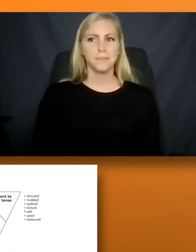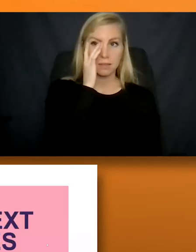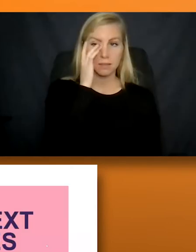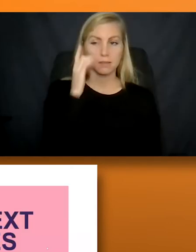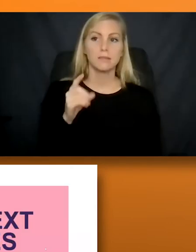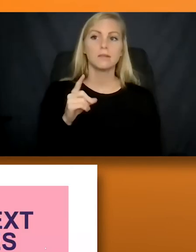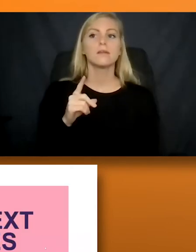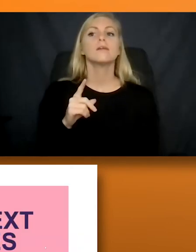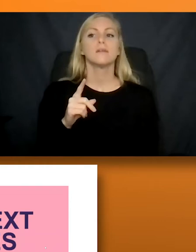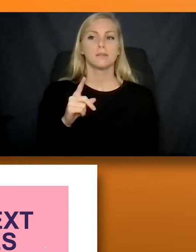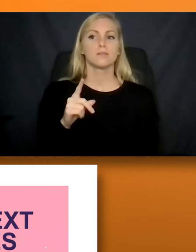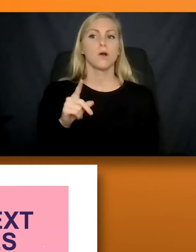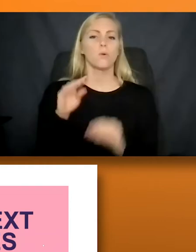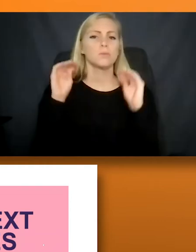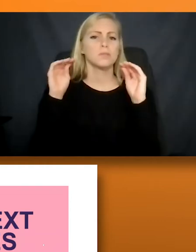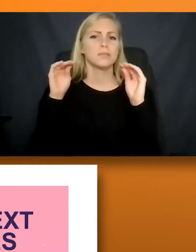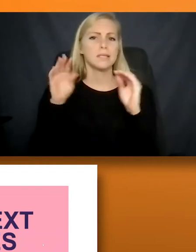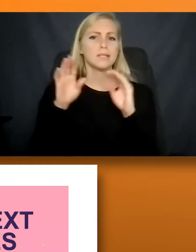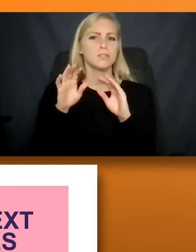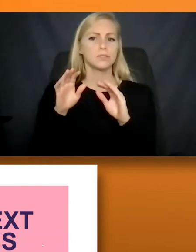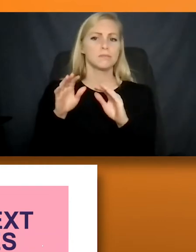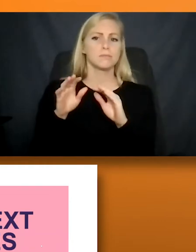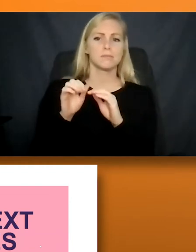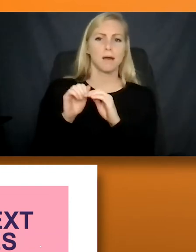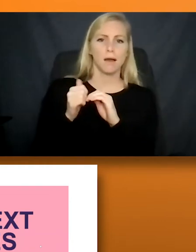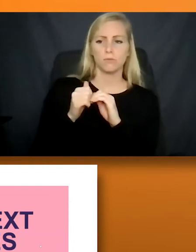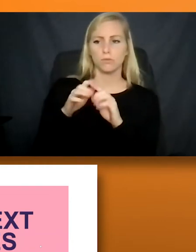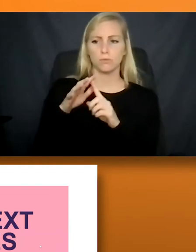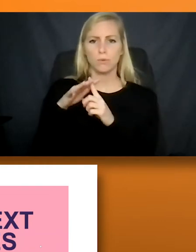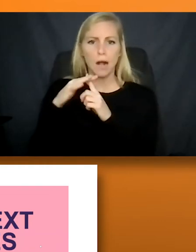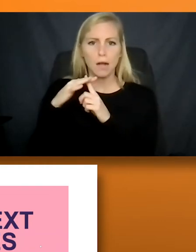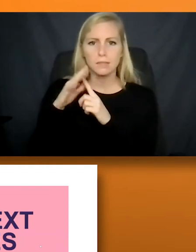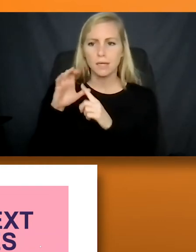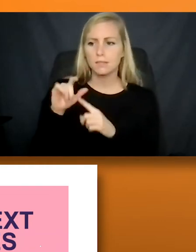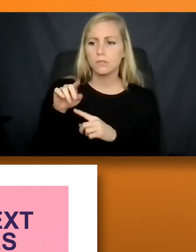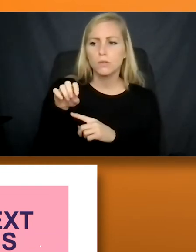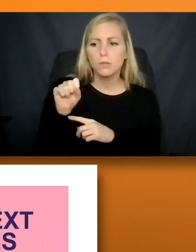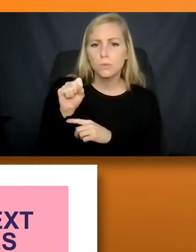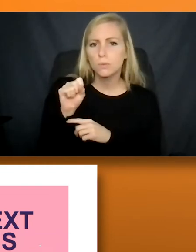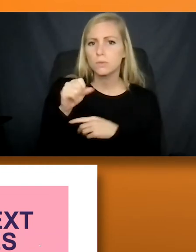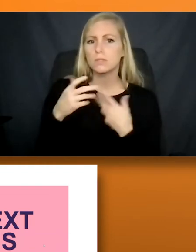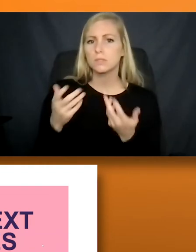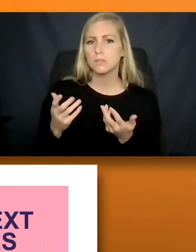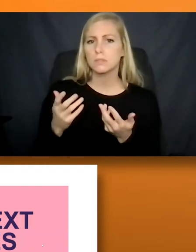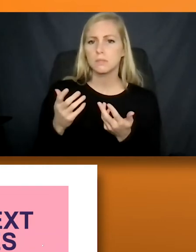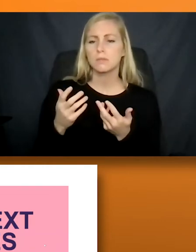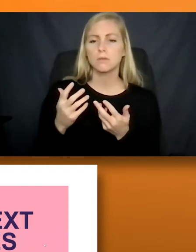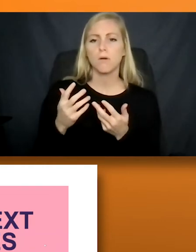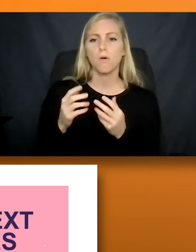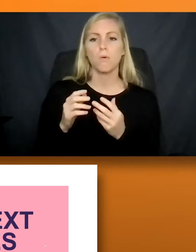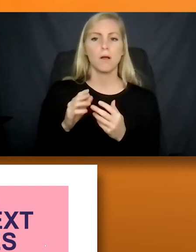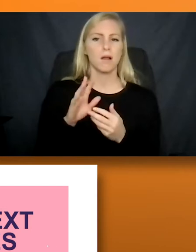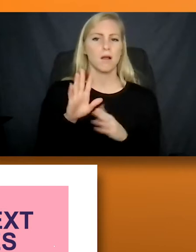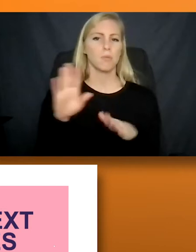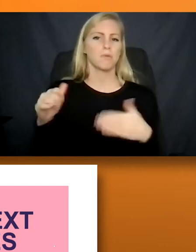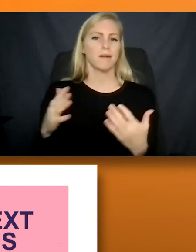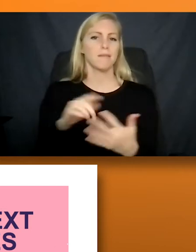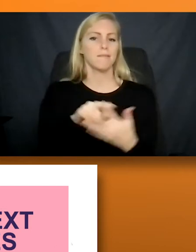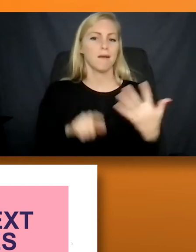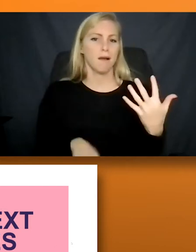You also can teach kids how to use context clues, but we really have to teach this part. So I'm going to give you 5 context clues that you can teach pretty simply.